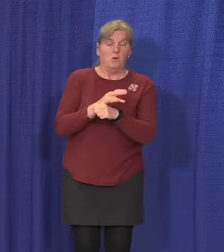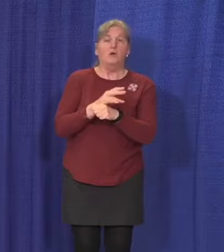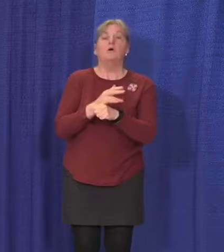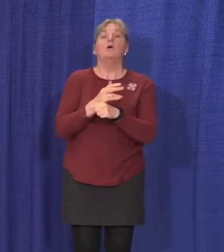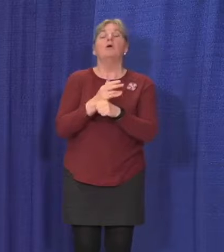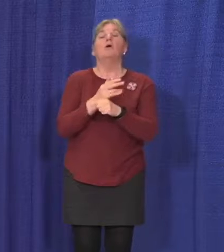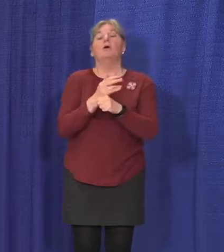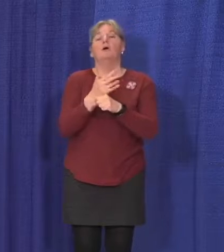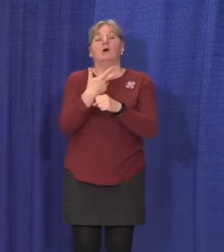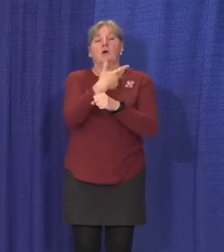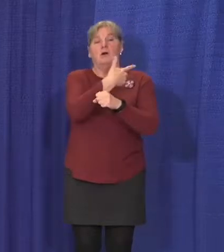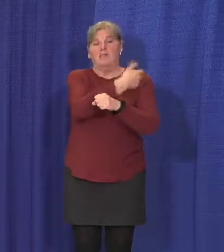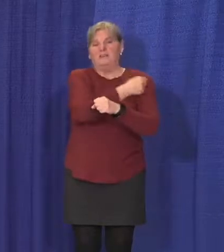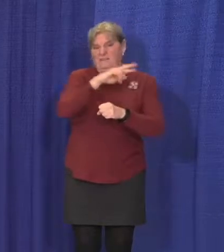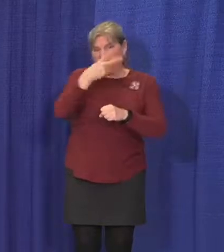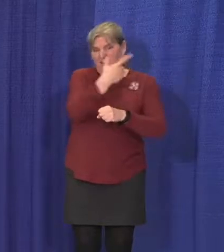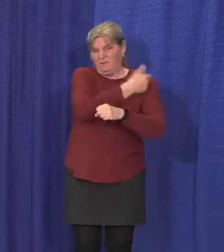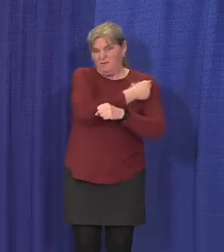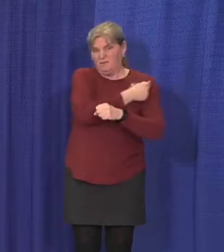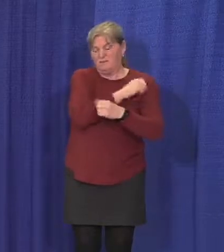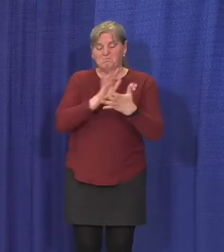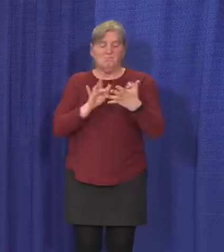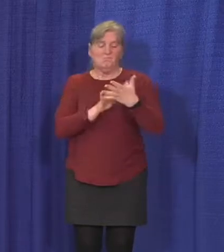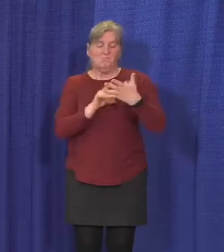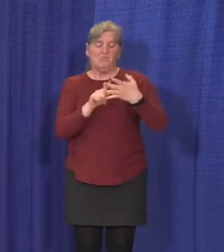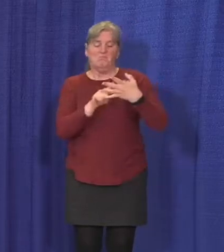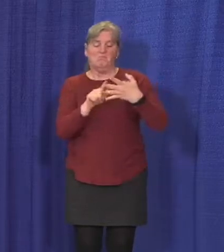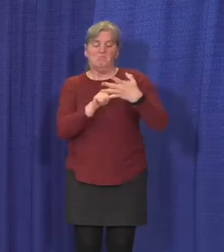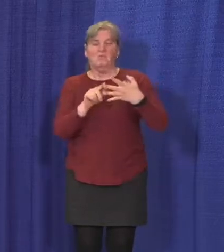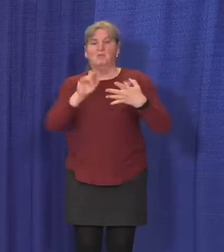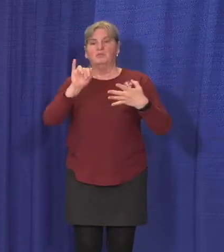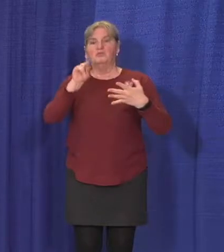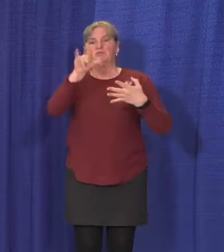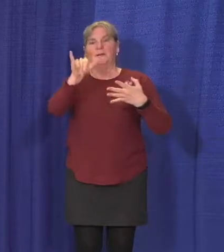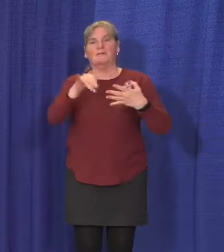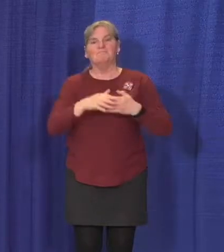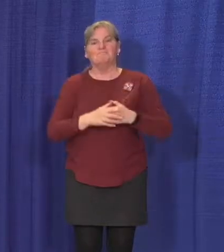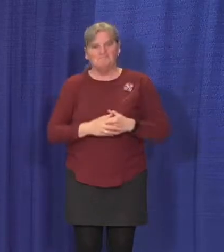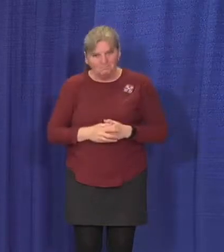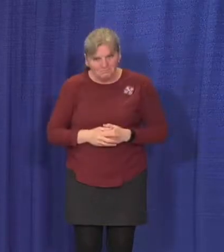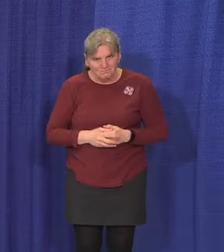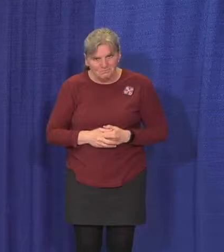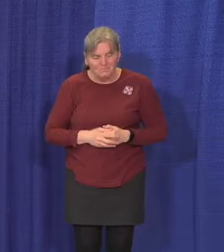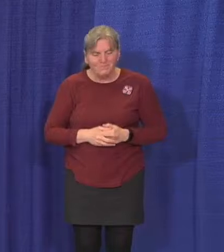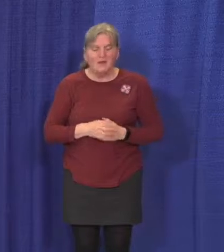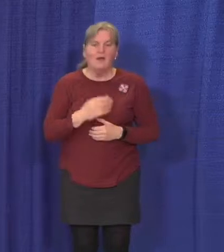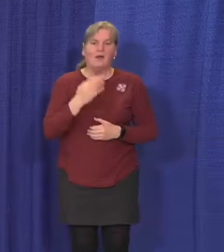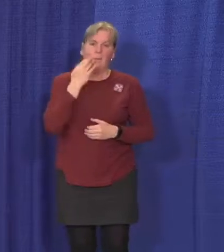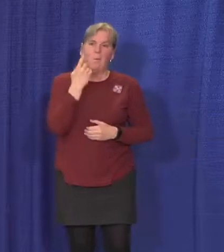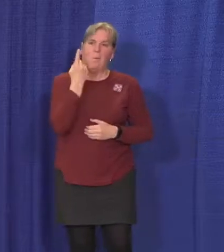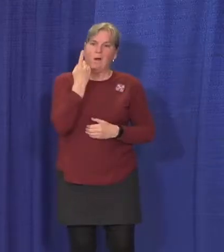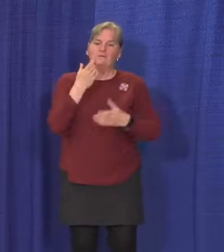vaccinated by mid-July. We know offering only one